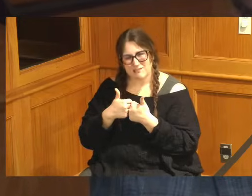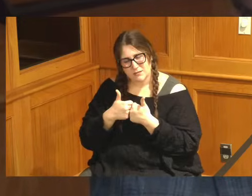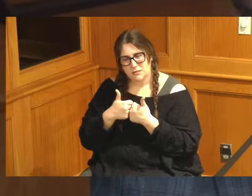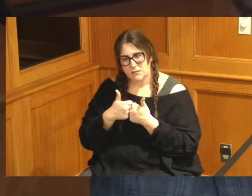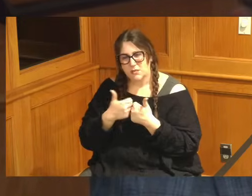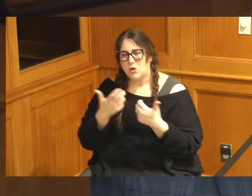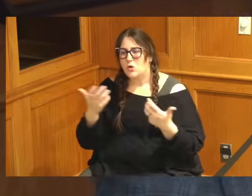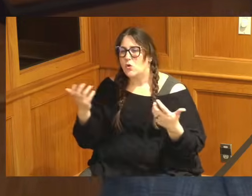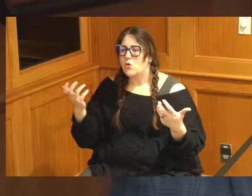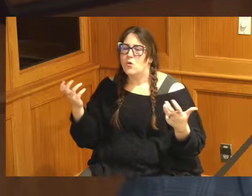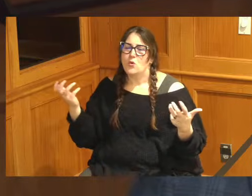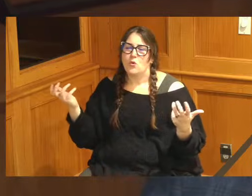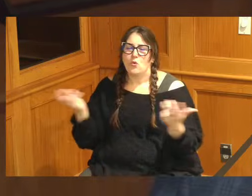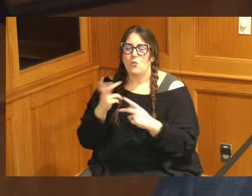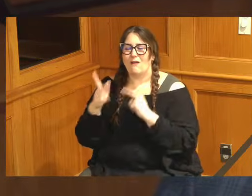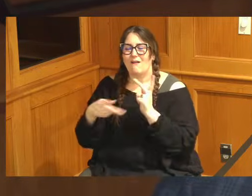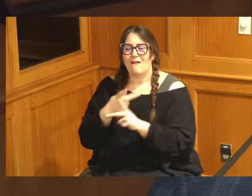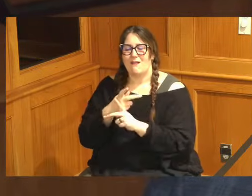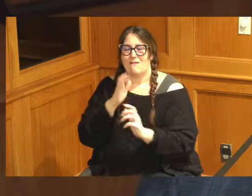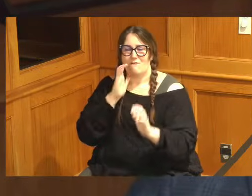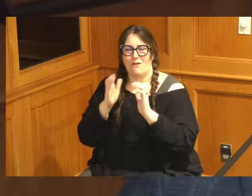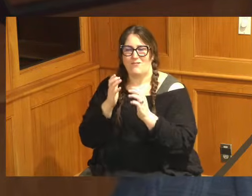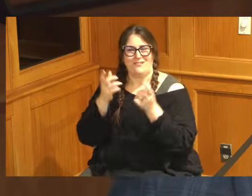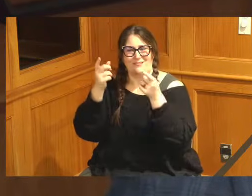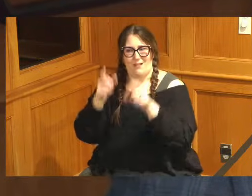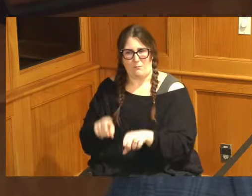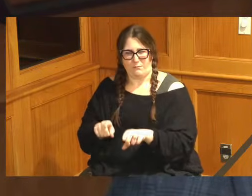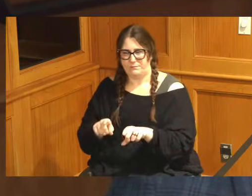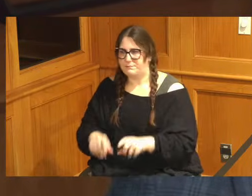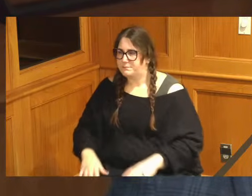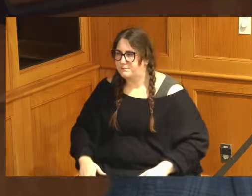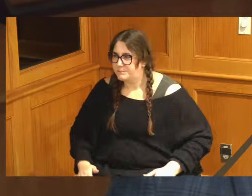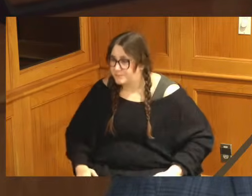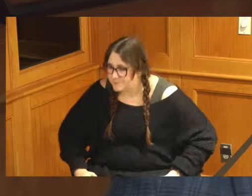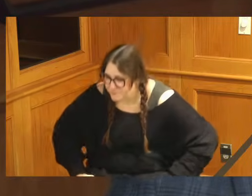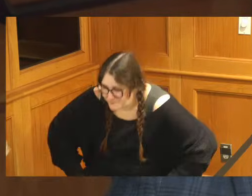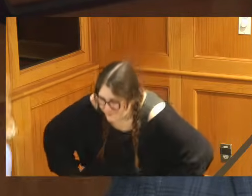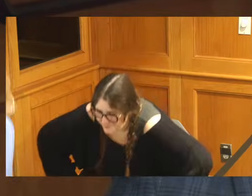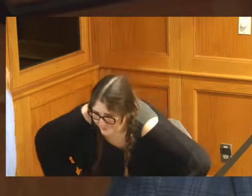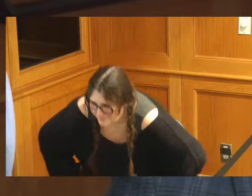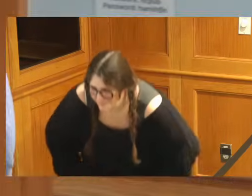being done or what what kind of conversations are being had? Yeah, I think there's two two